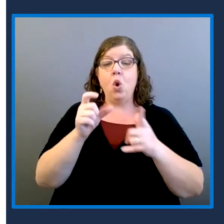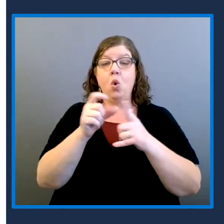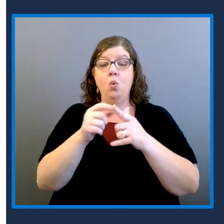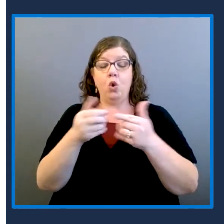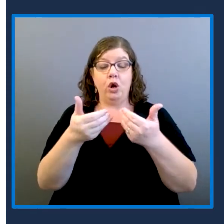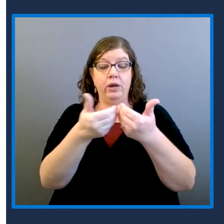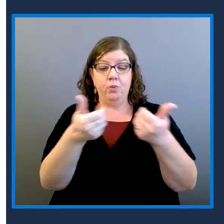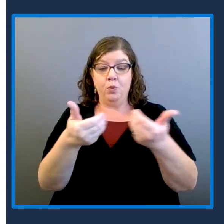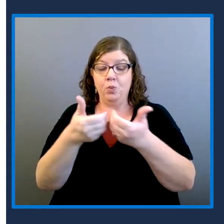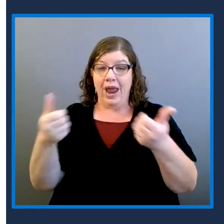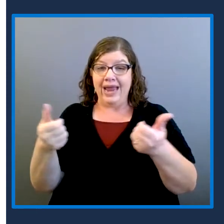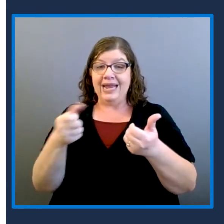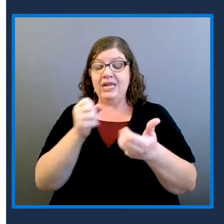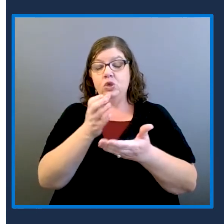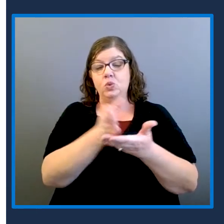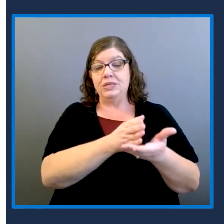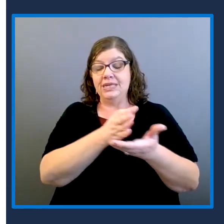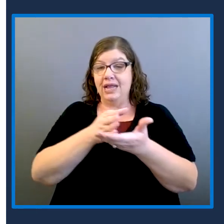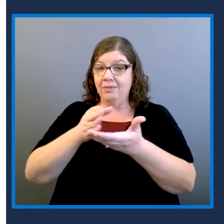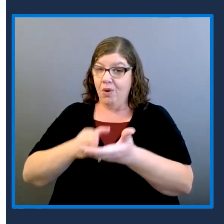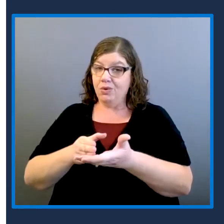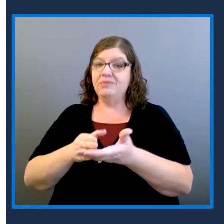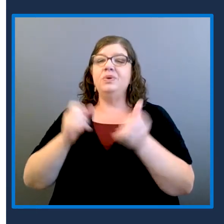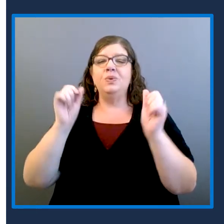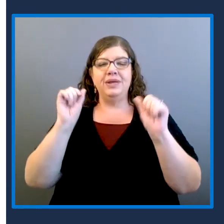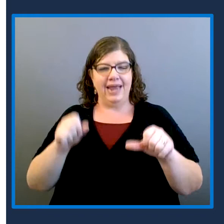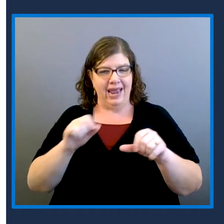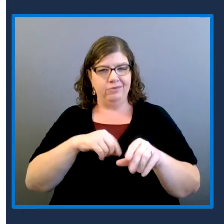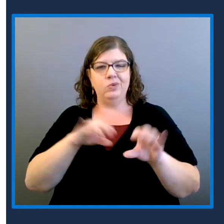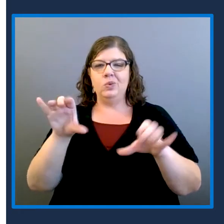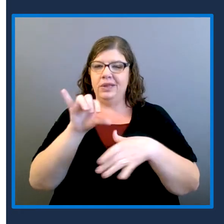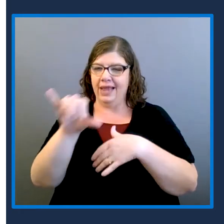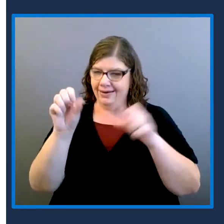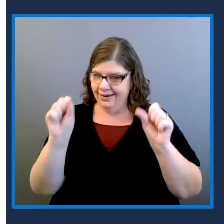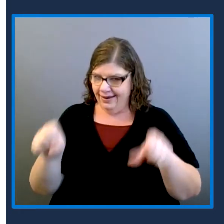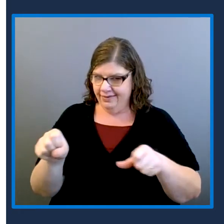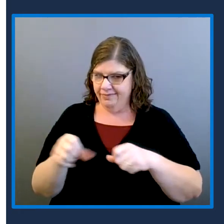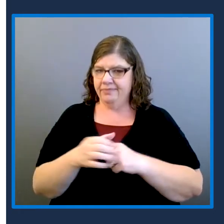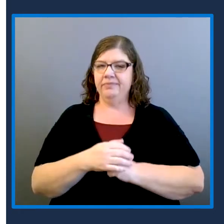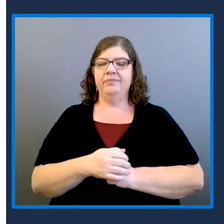break words into syllables all the while the text is highlighting aloud we have access to doing that